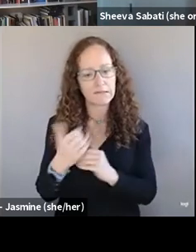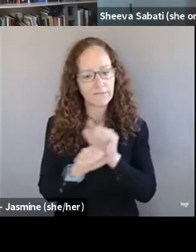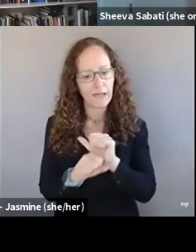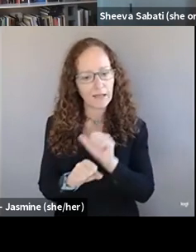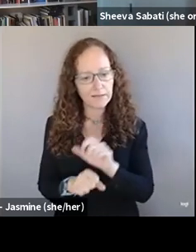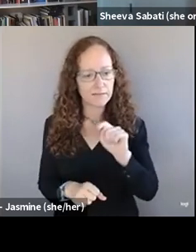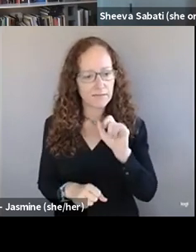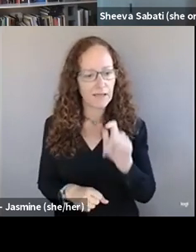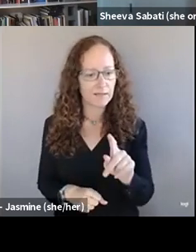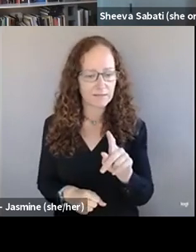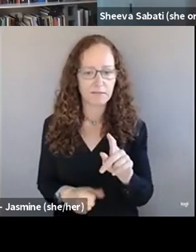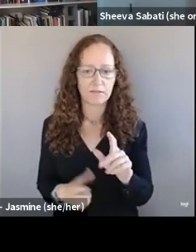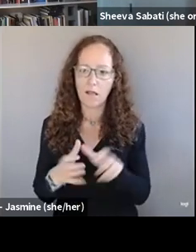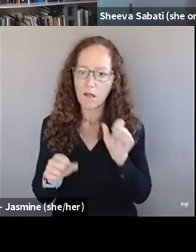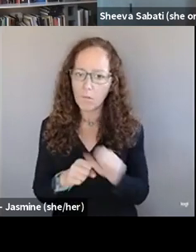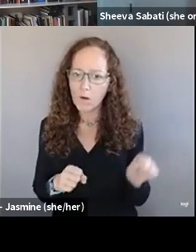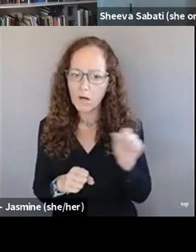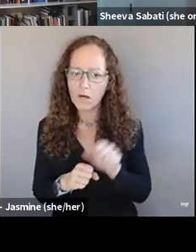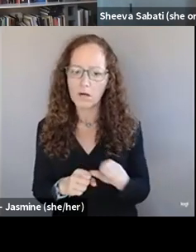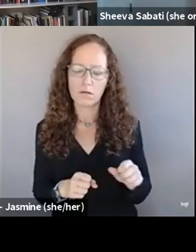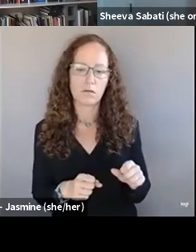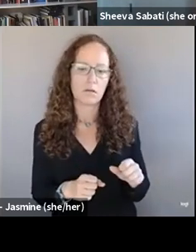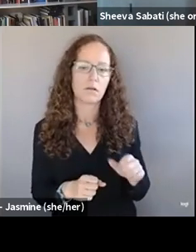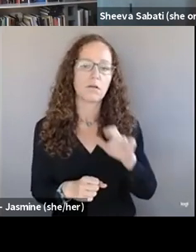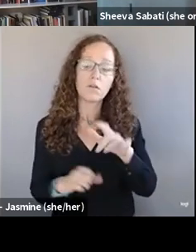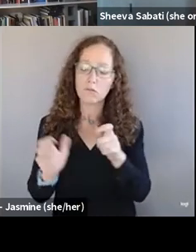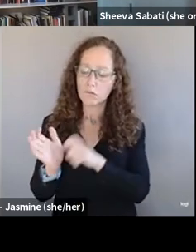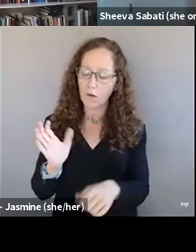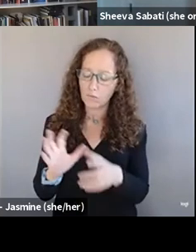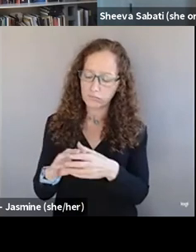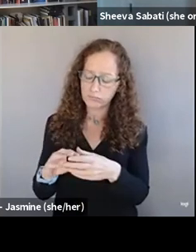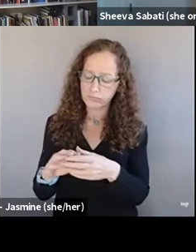you wrote about that that you know, hit me so but is the